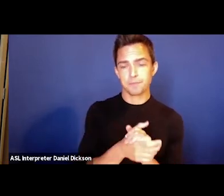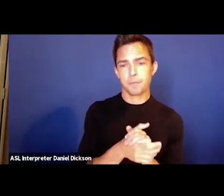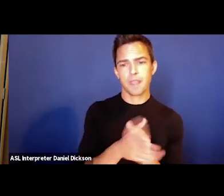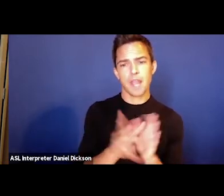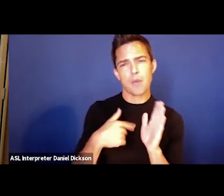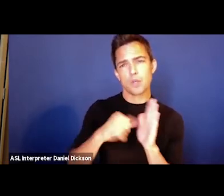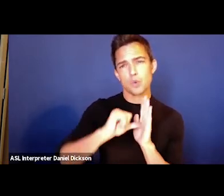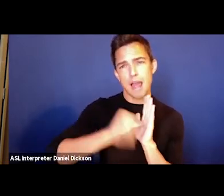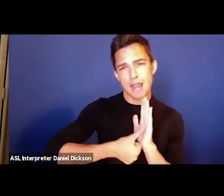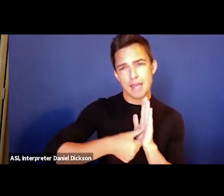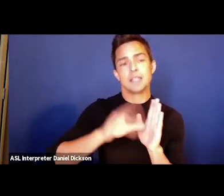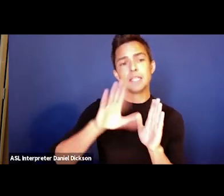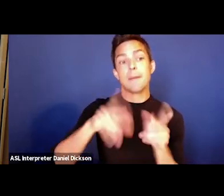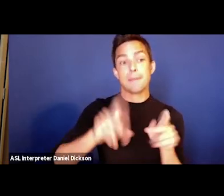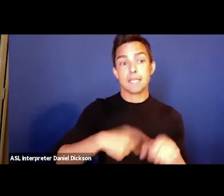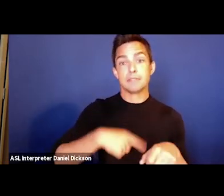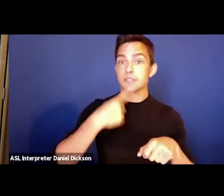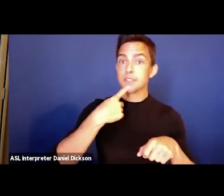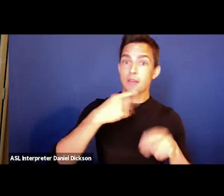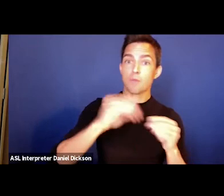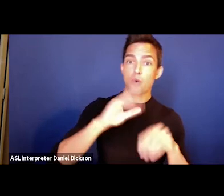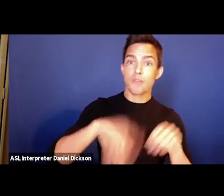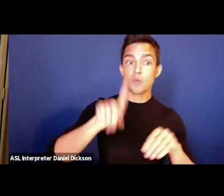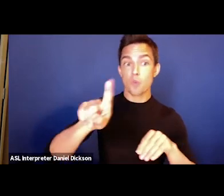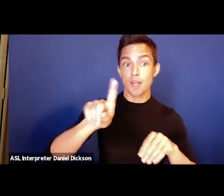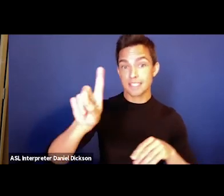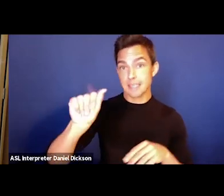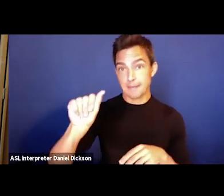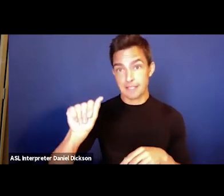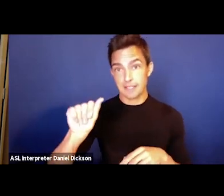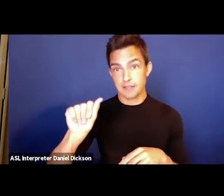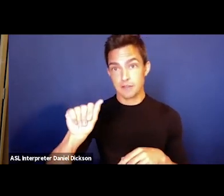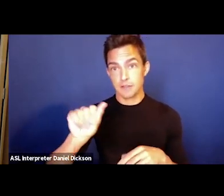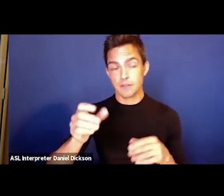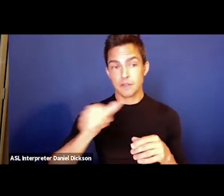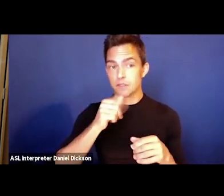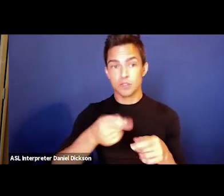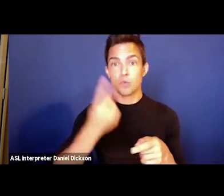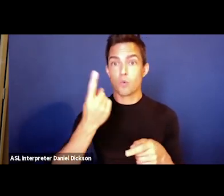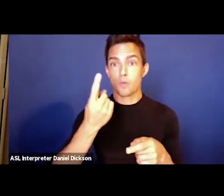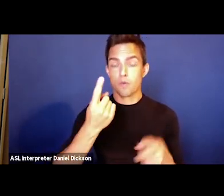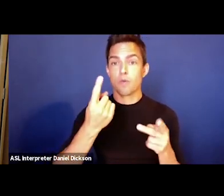that people could indicate having more than one disability and so I want to highlight that